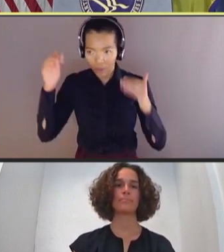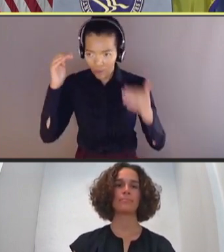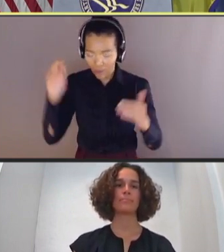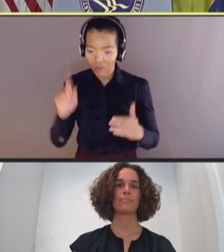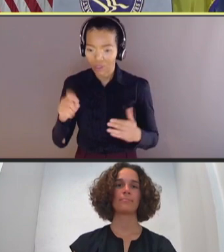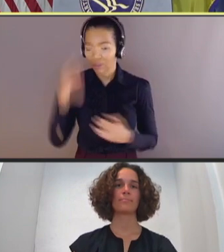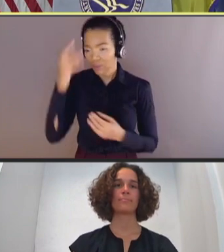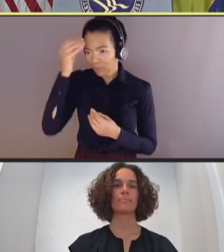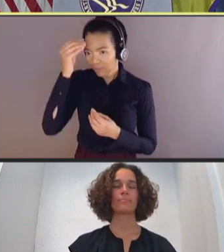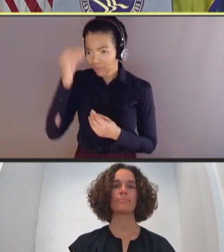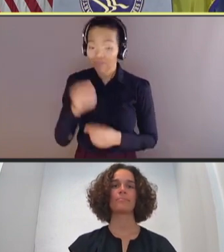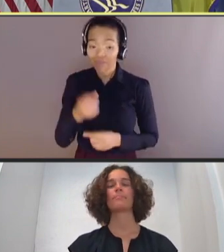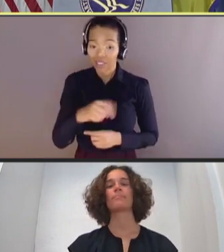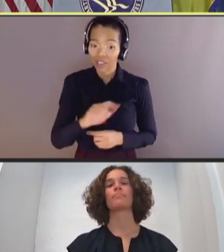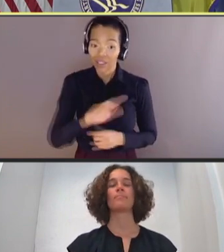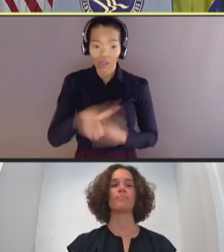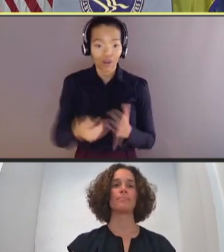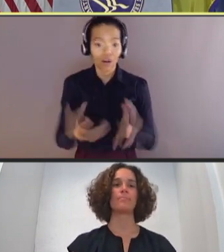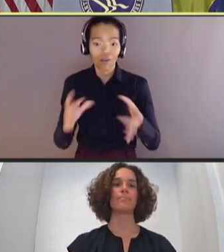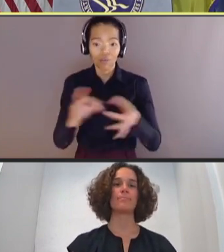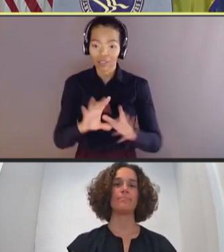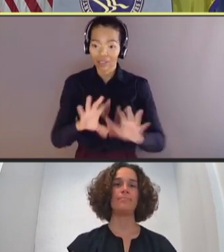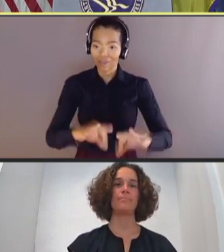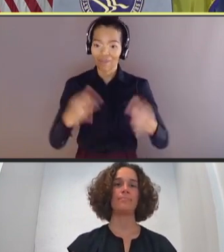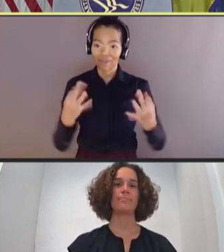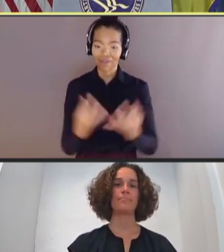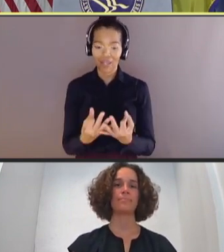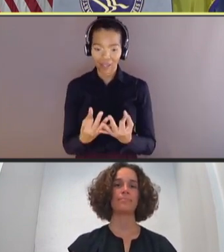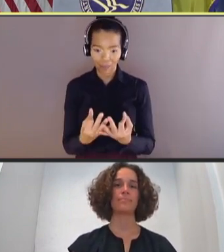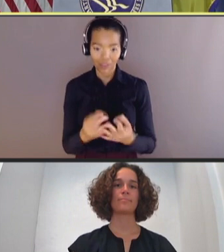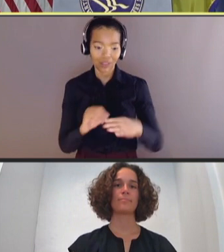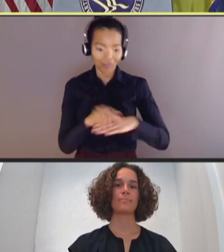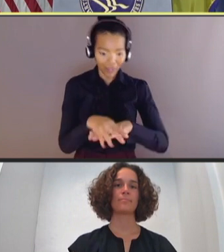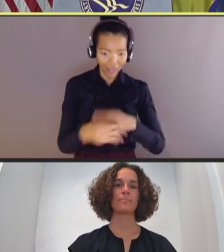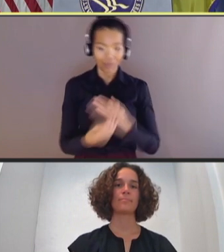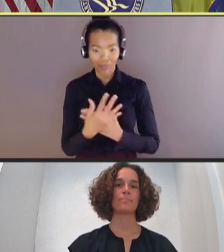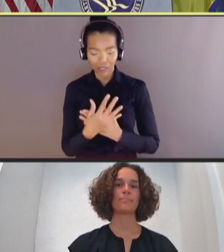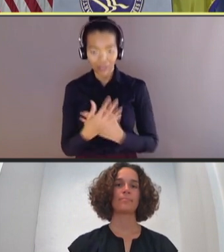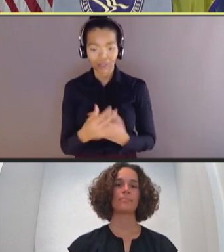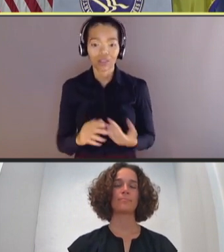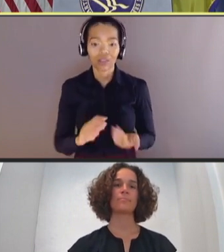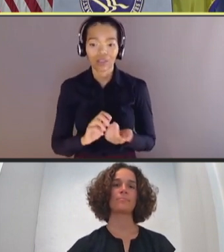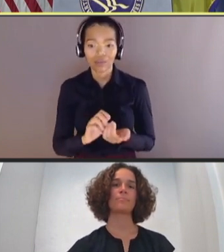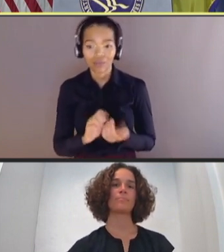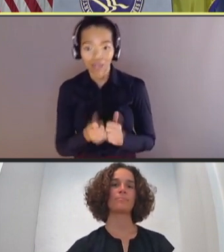they're all part of a family. And it's the ability to really take care of your family,